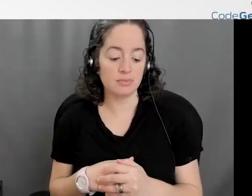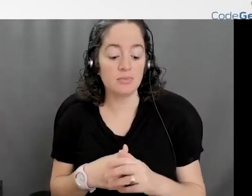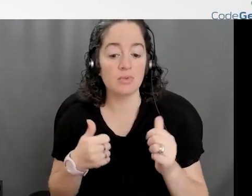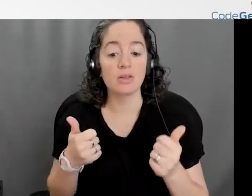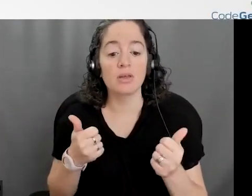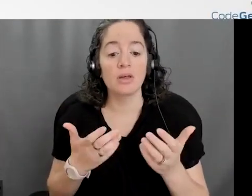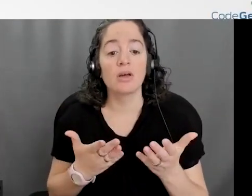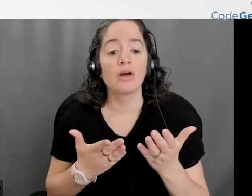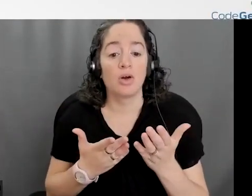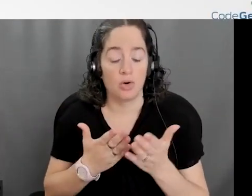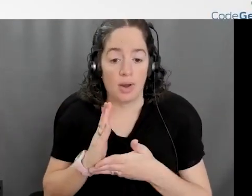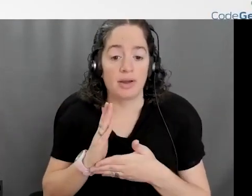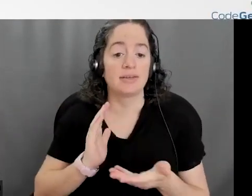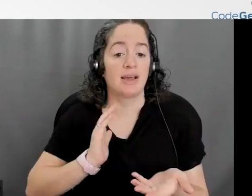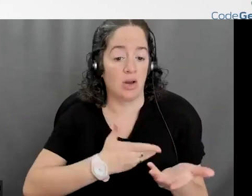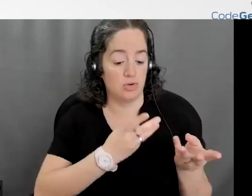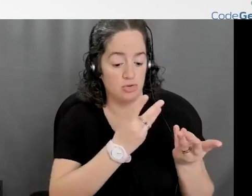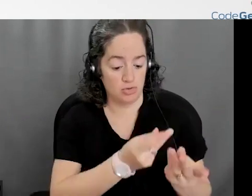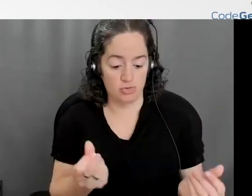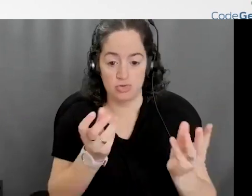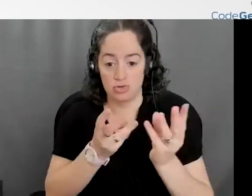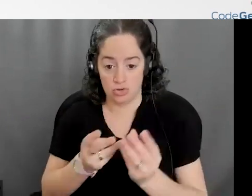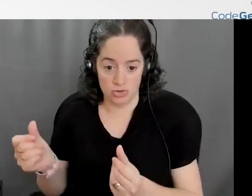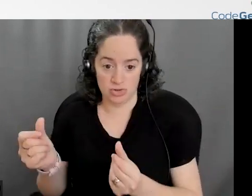The solutions we came up with is we added that sticky row header column